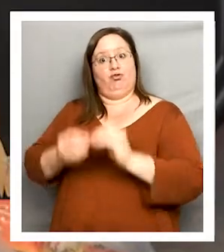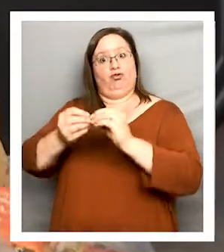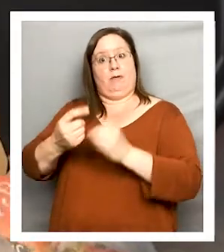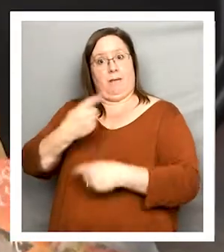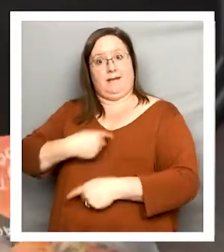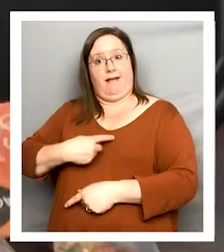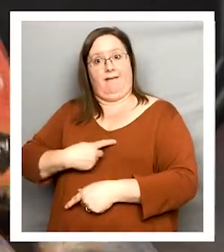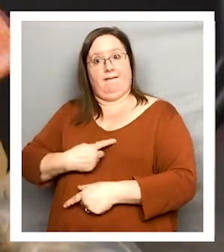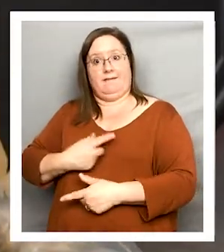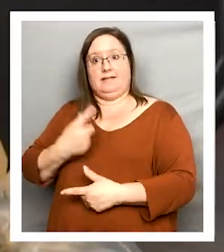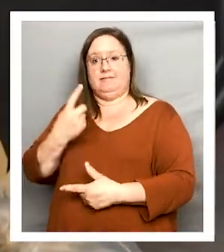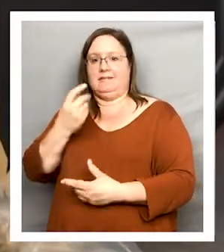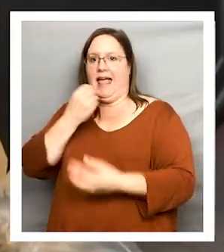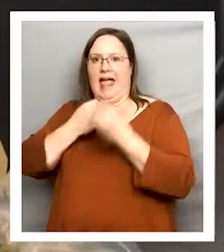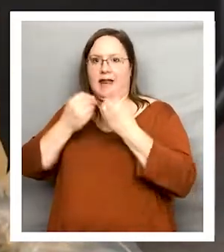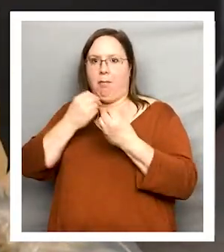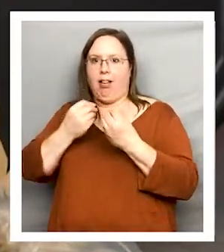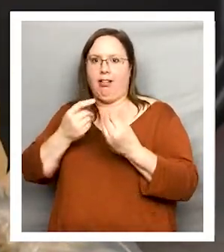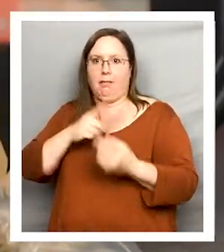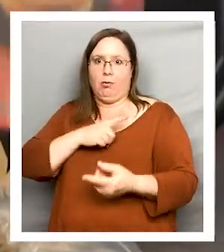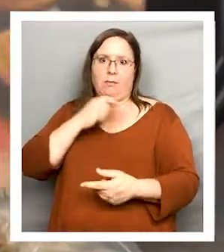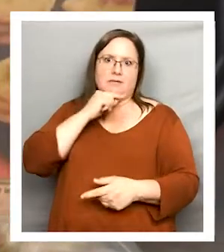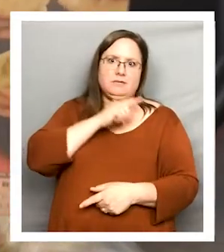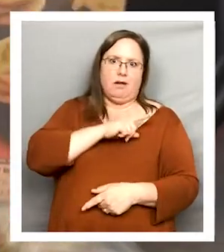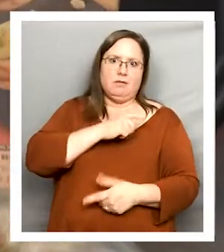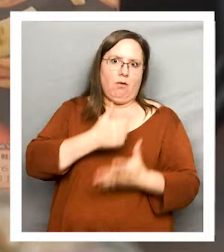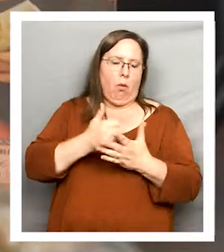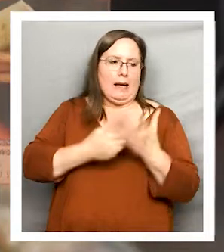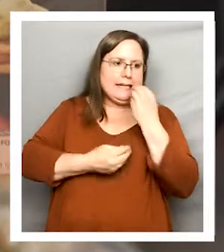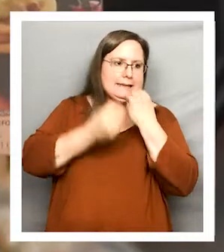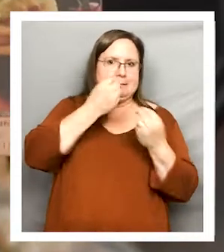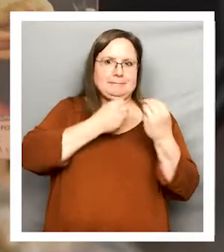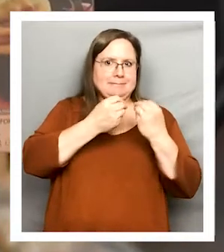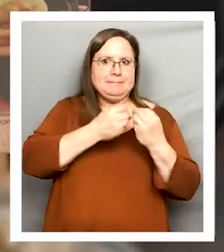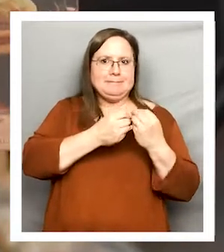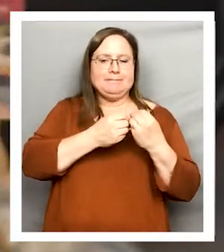that's really really easy you just need a box of crackers